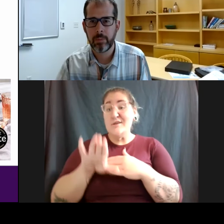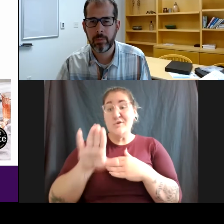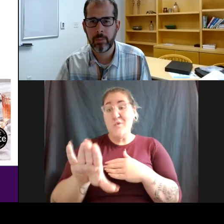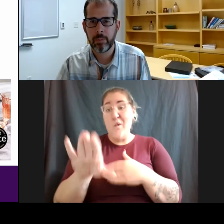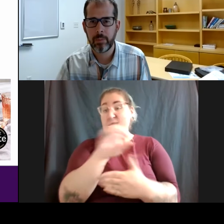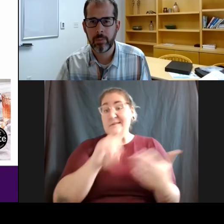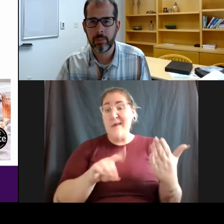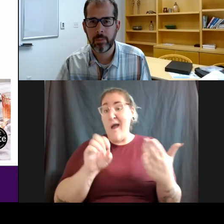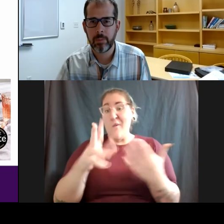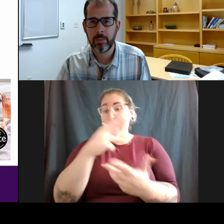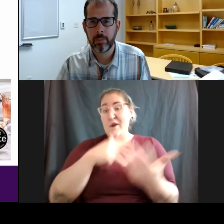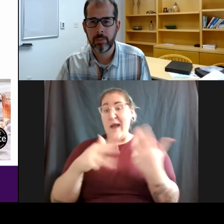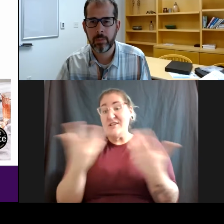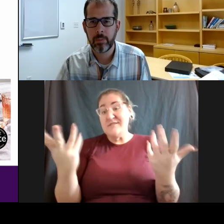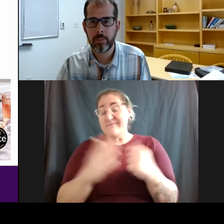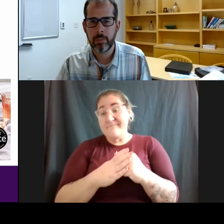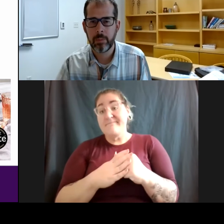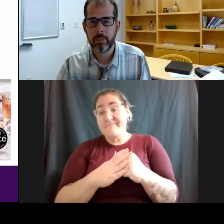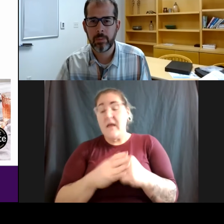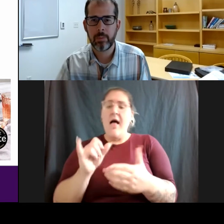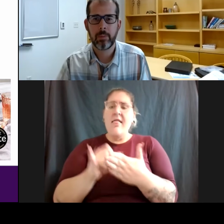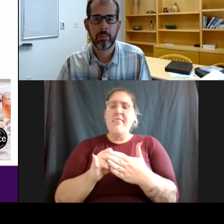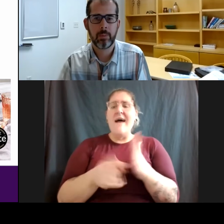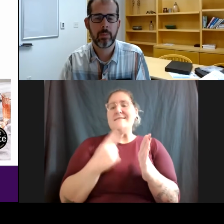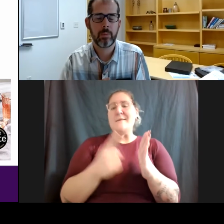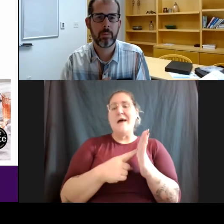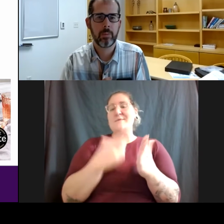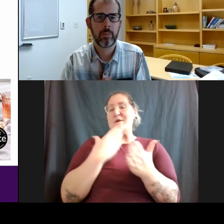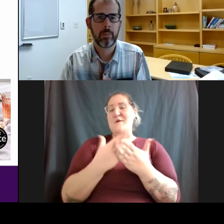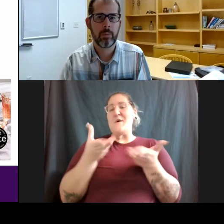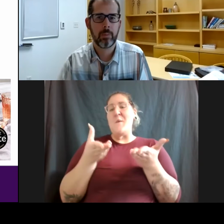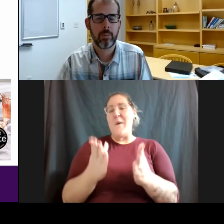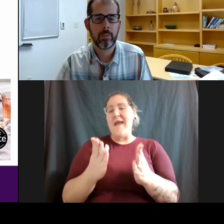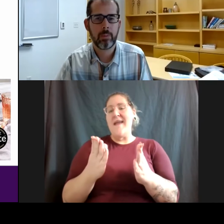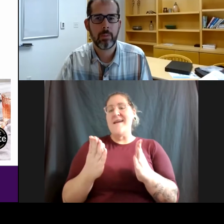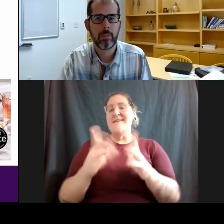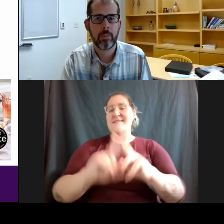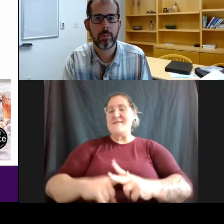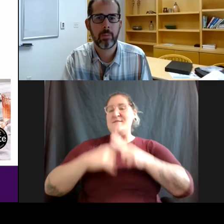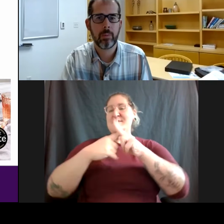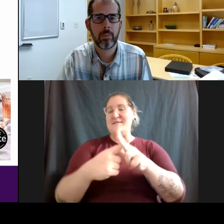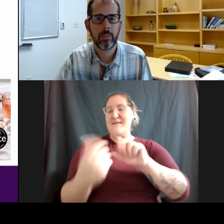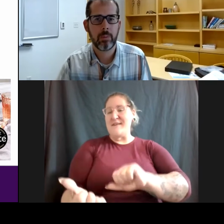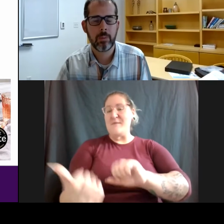lots of bandwidths. That, that's sometimes a way of going in and helping to convince people.